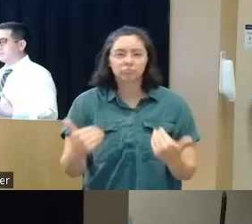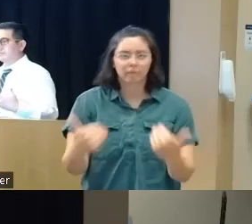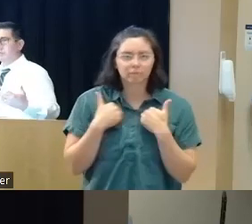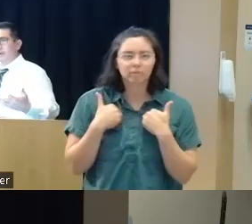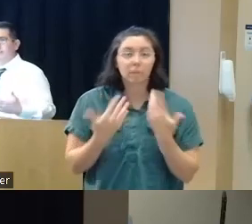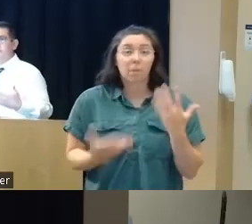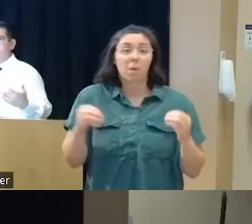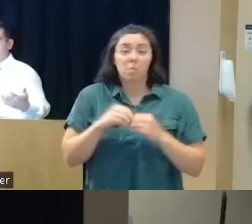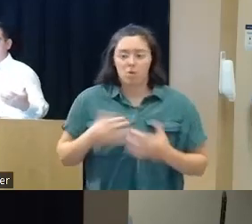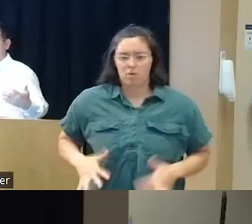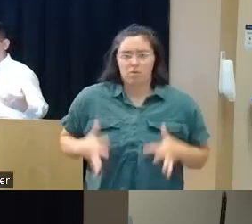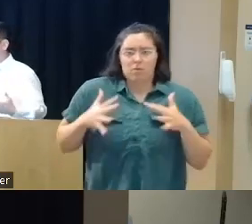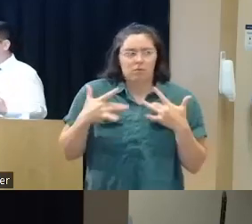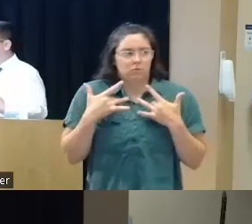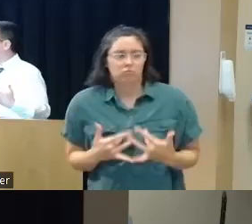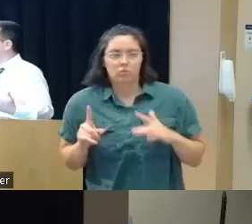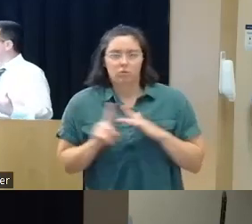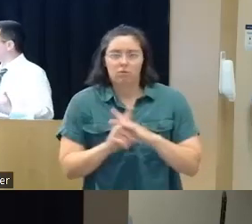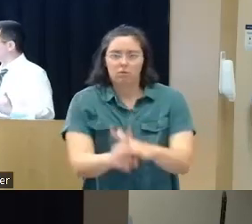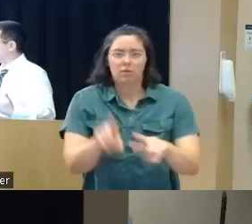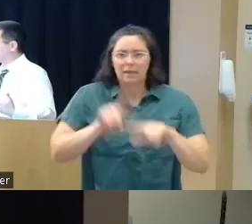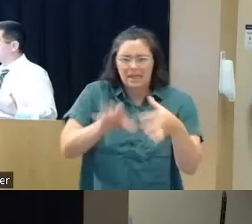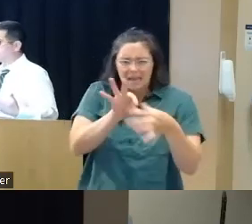Vision they may be more anxious and more depressed and they can't relate to you that they're having